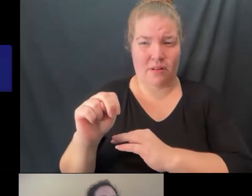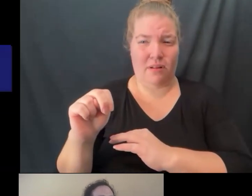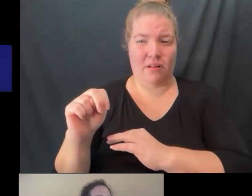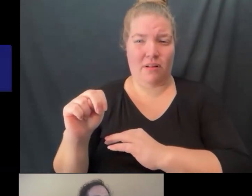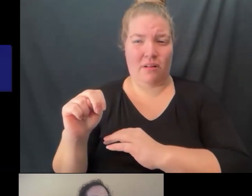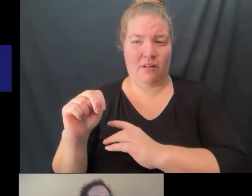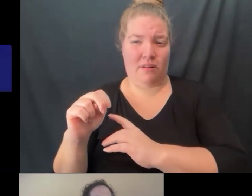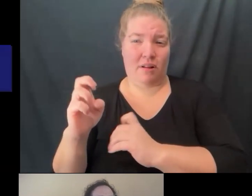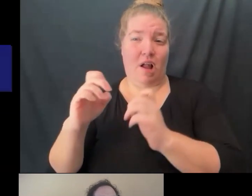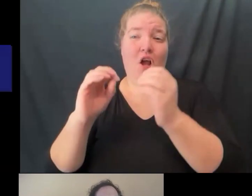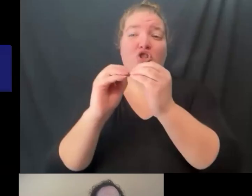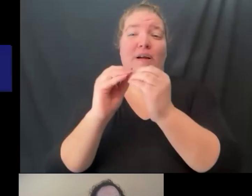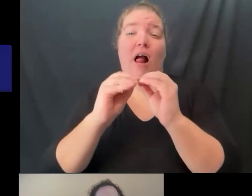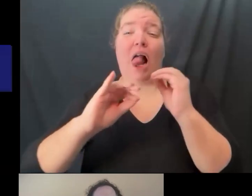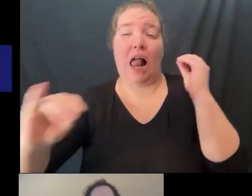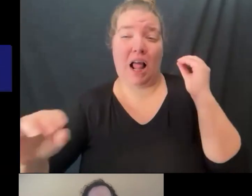And it happens to be the 549th one ever.